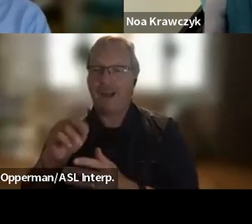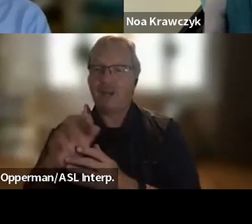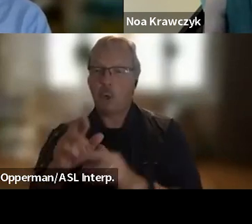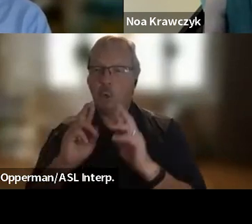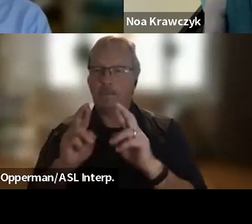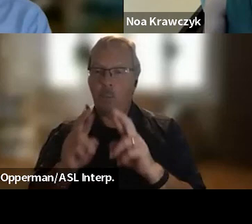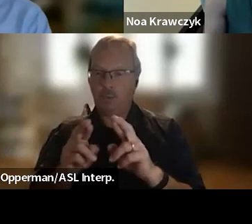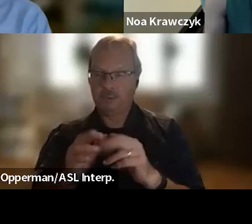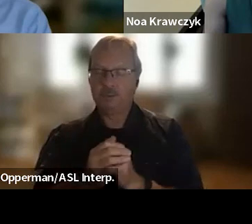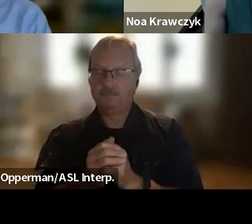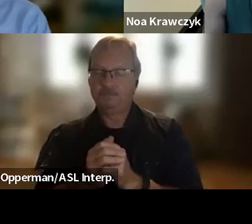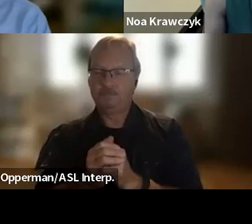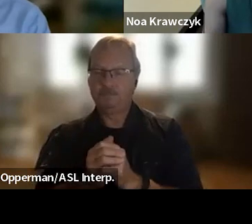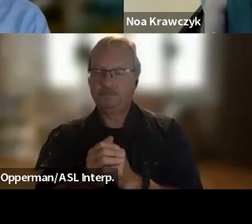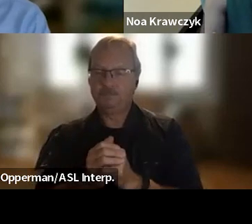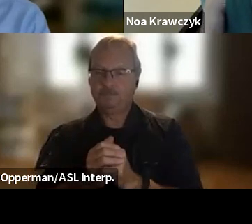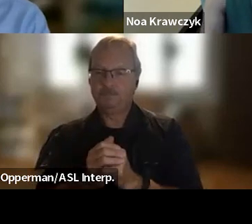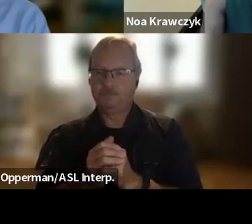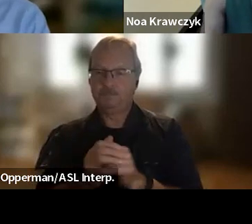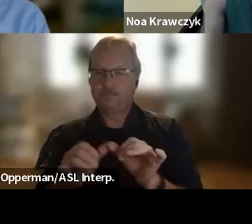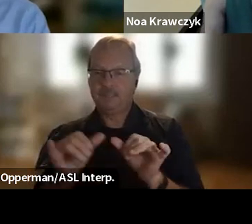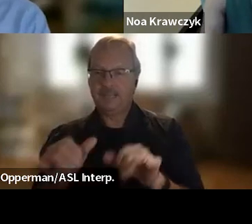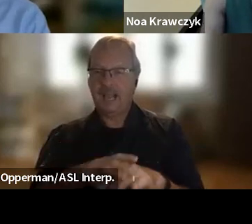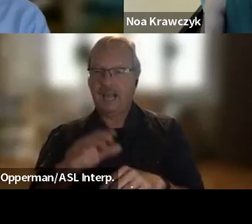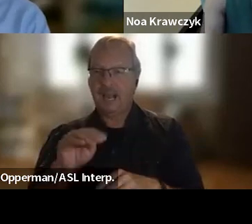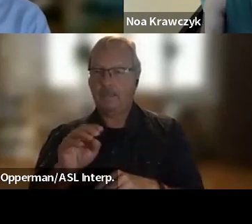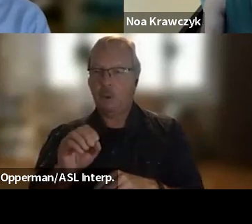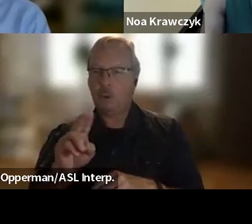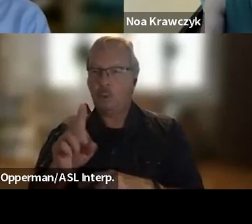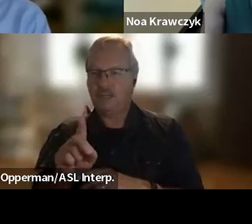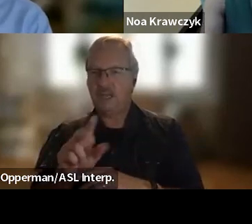staying on an MOUD three, six, nine months, et cetera.